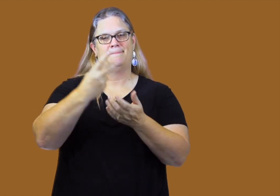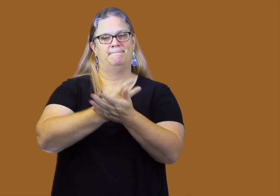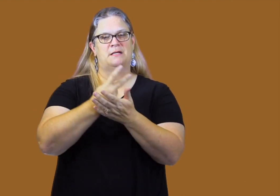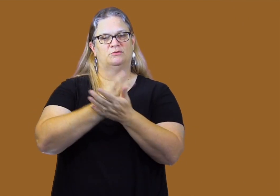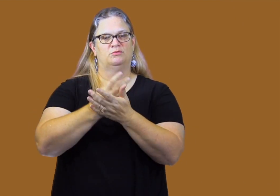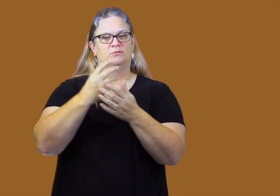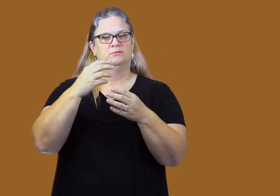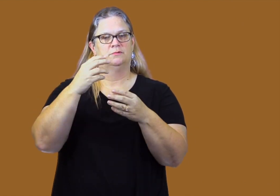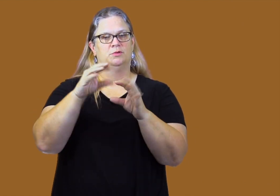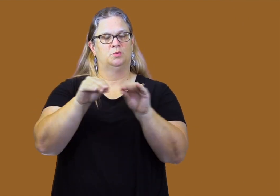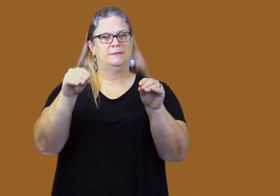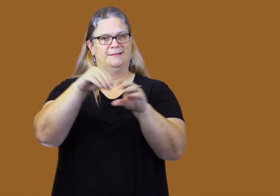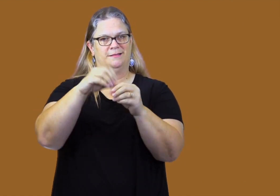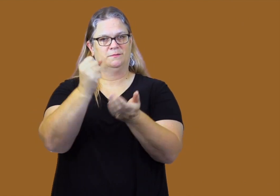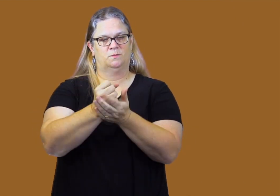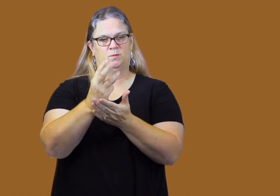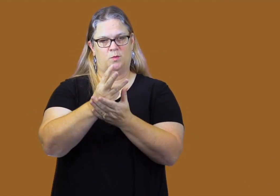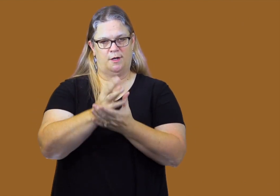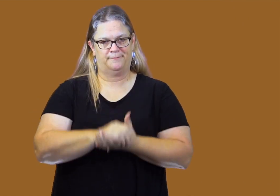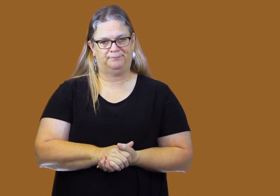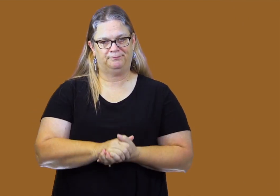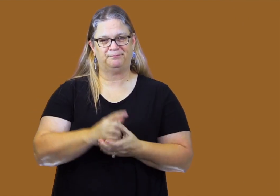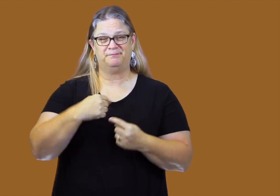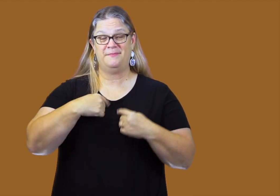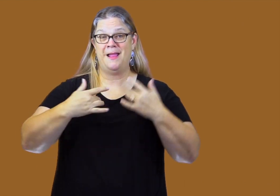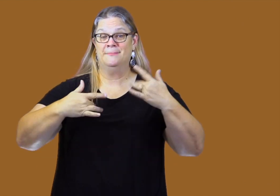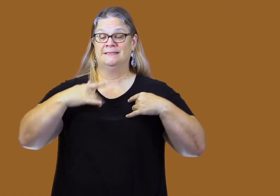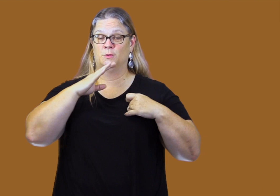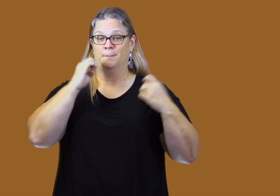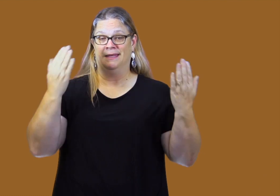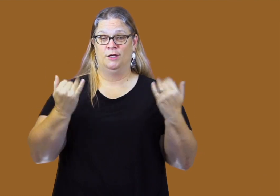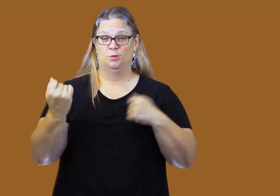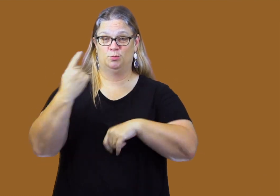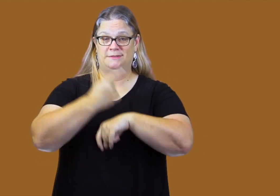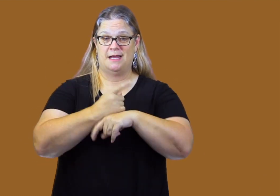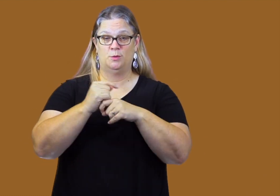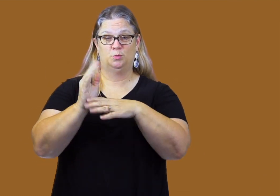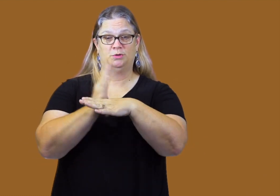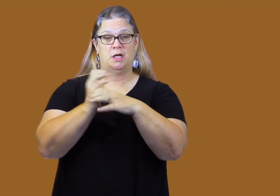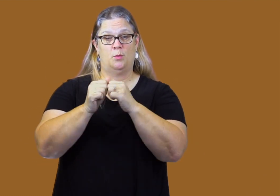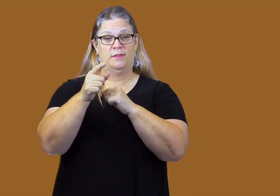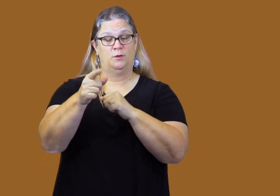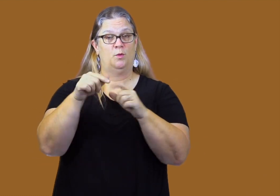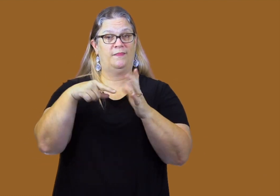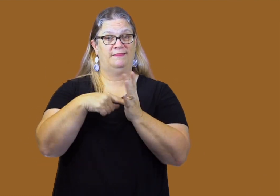and master's degree in social work. I'm excited to be here today to share